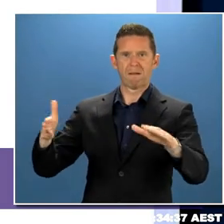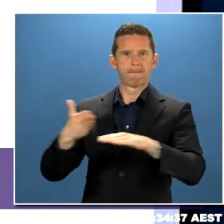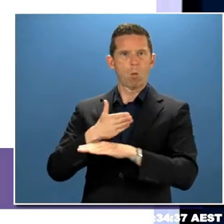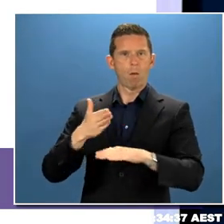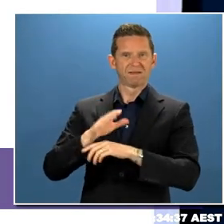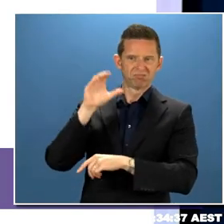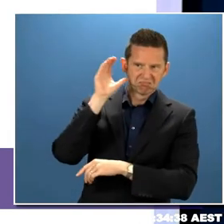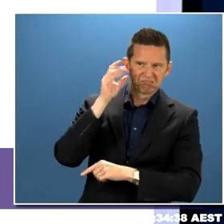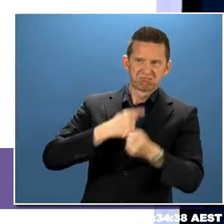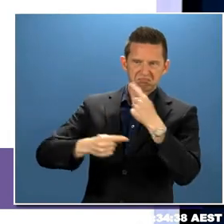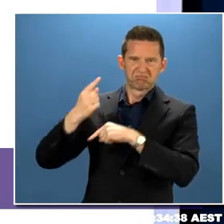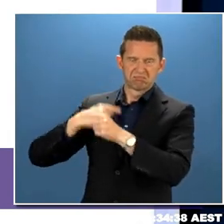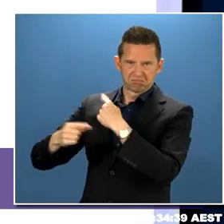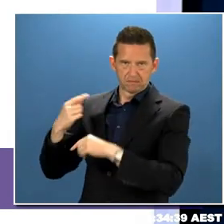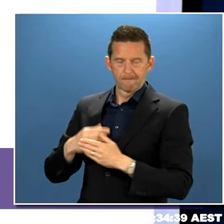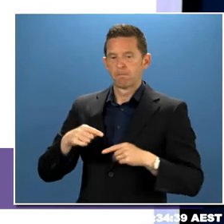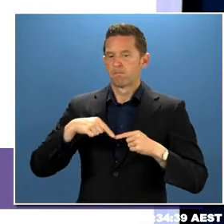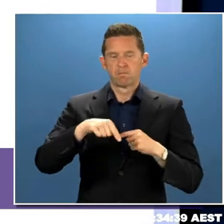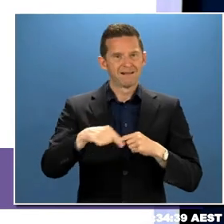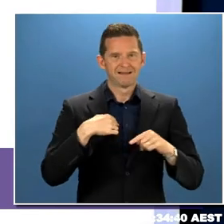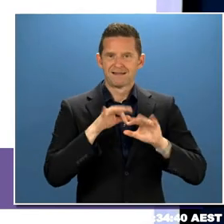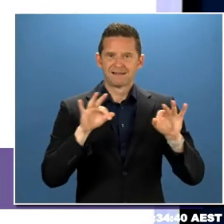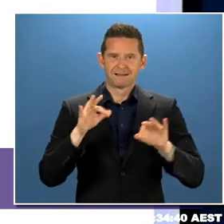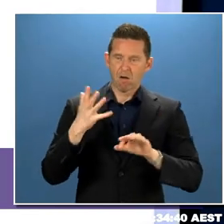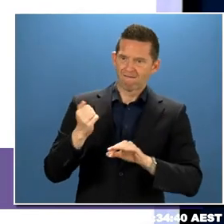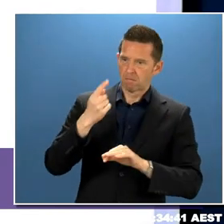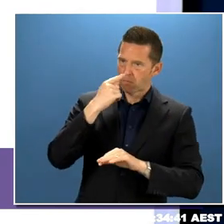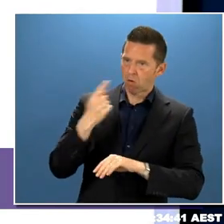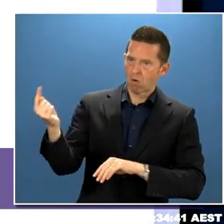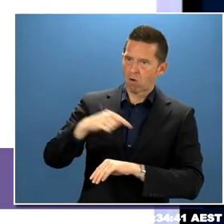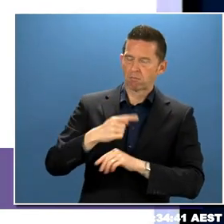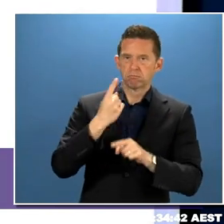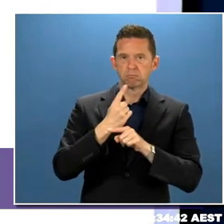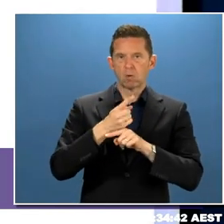In this hearing we did not hear from employers, employer/employee